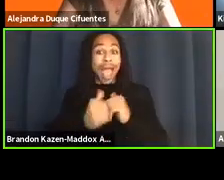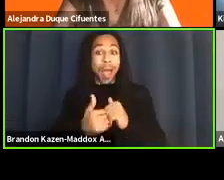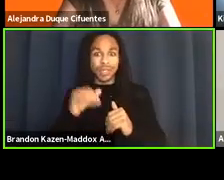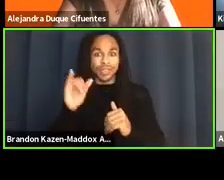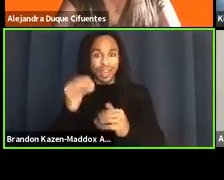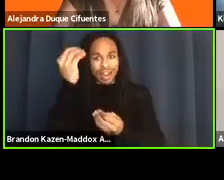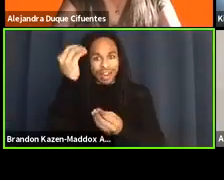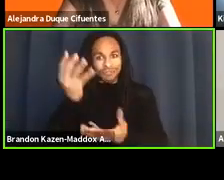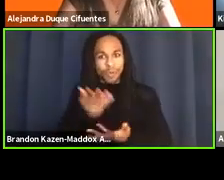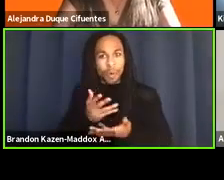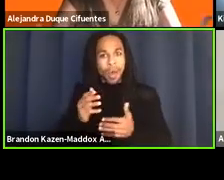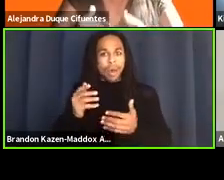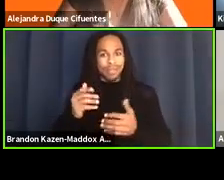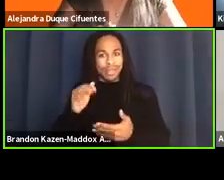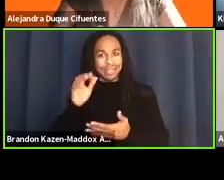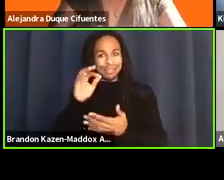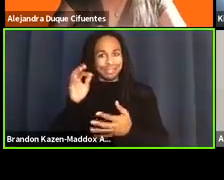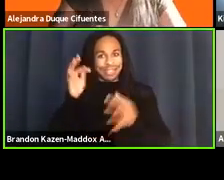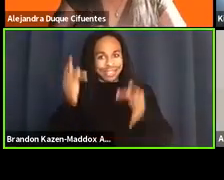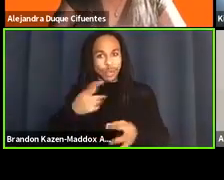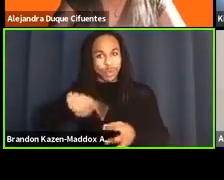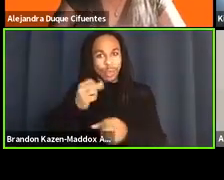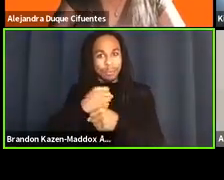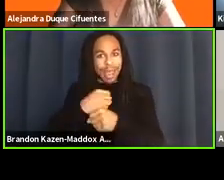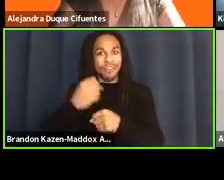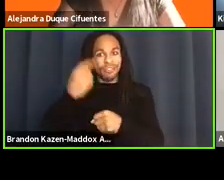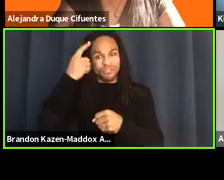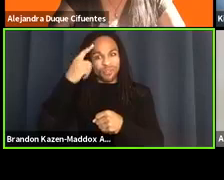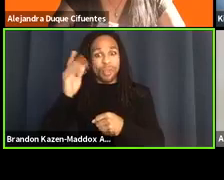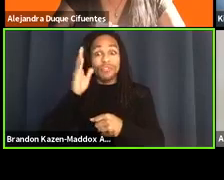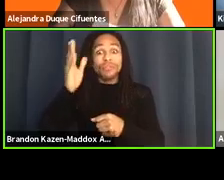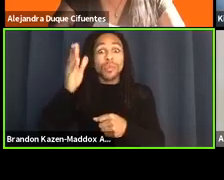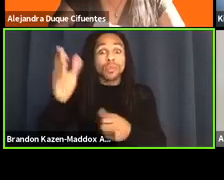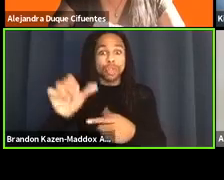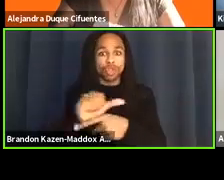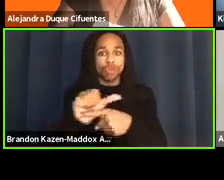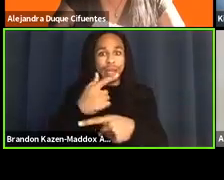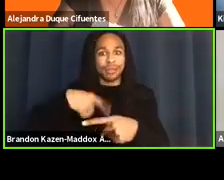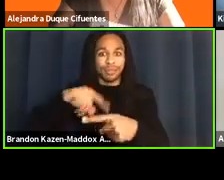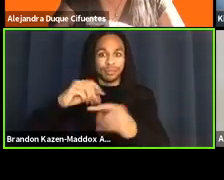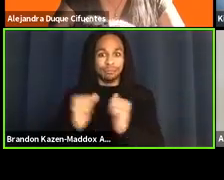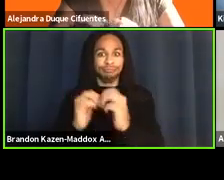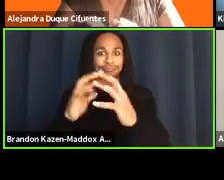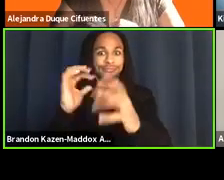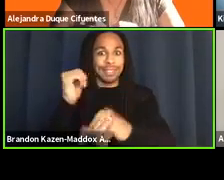relationship with each other in a physical space, there are lessons that we have learned.